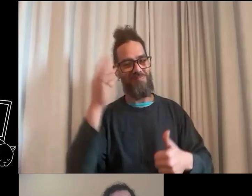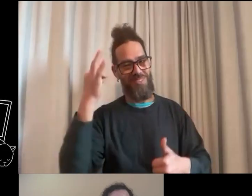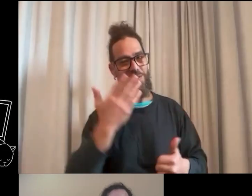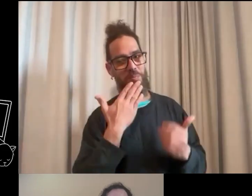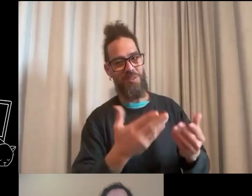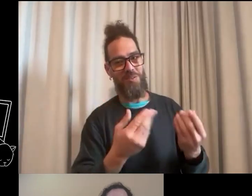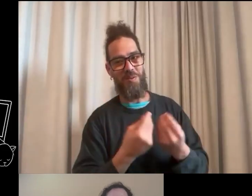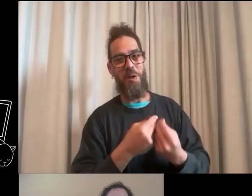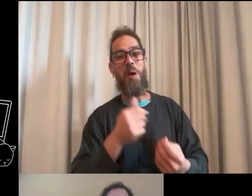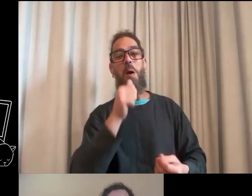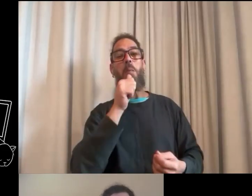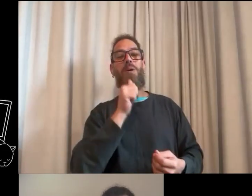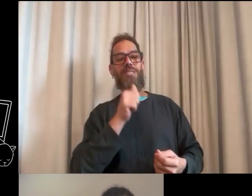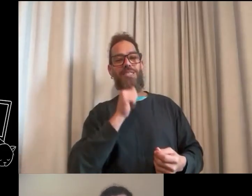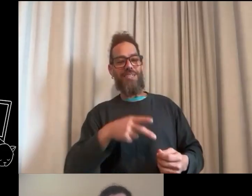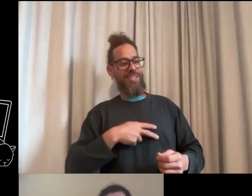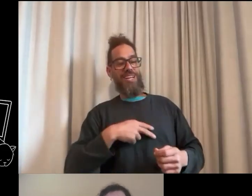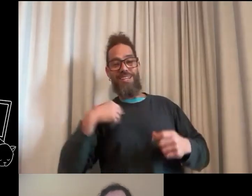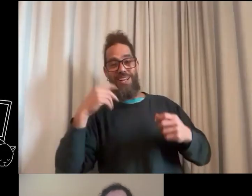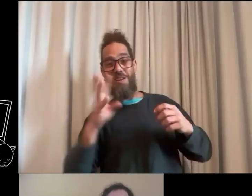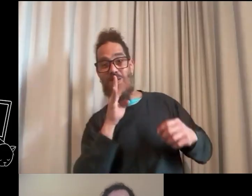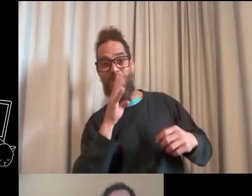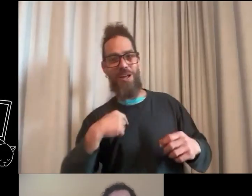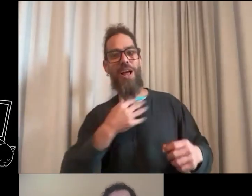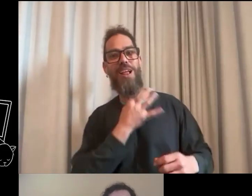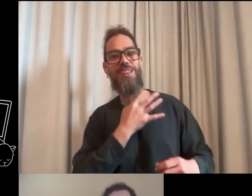interpreters and our LSQ interpreters for putting up